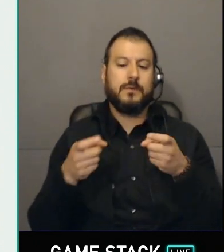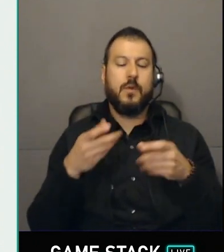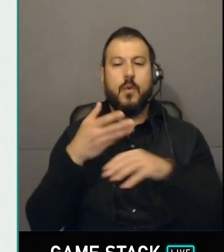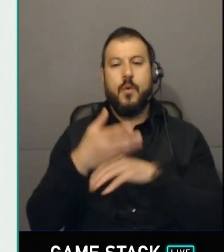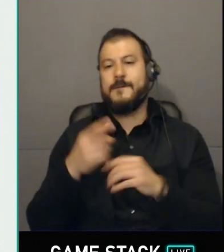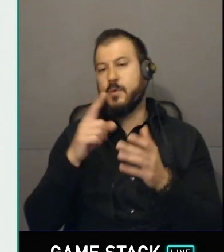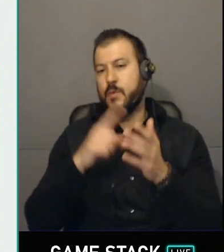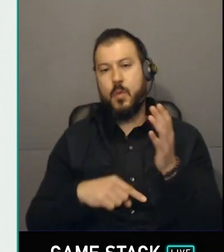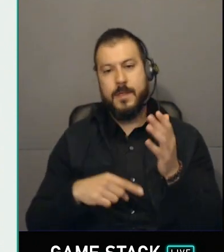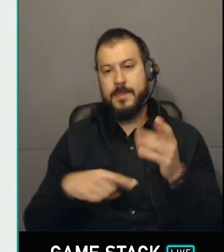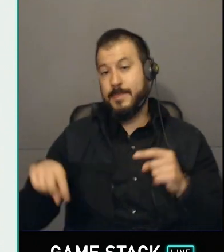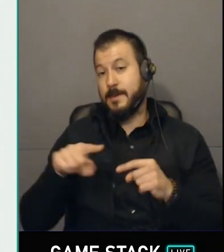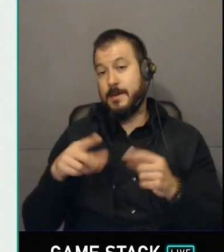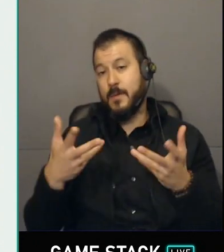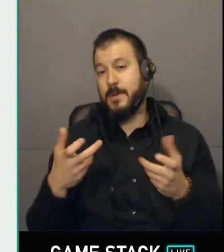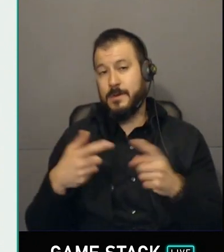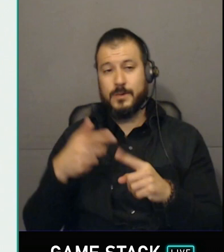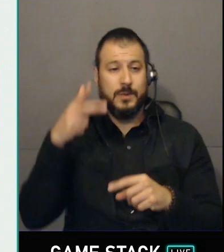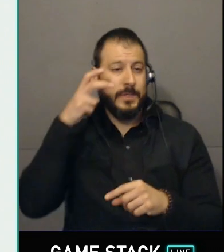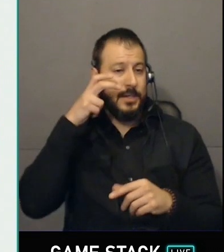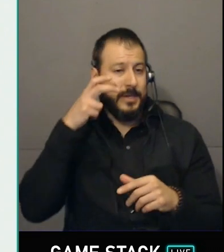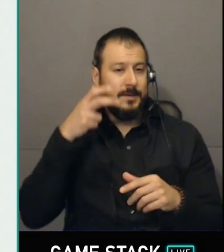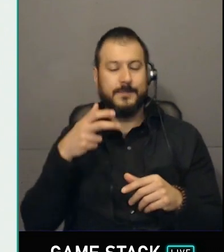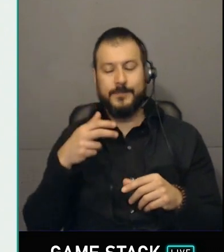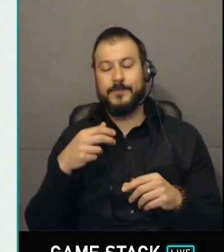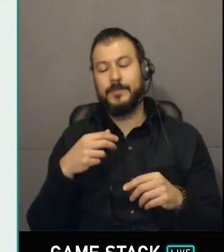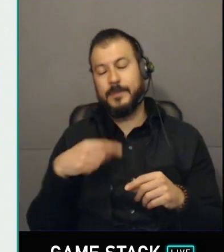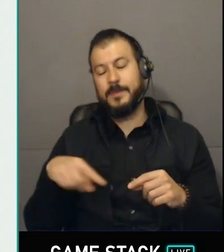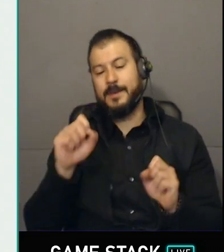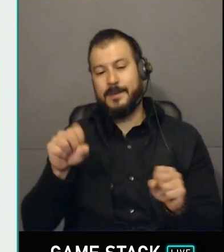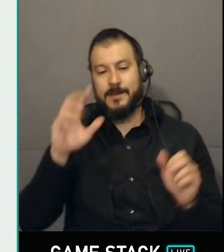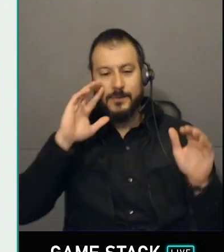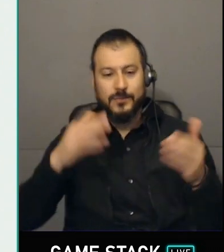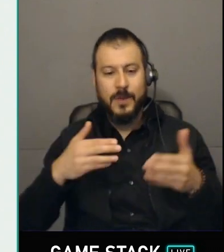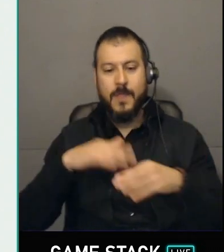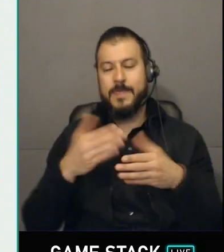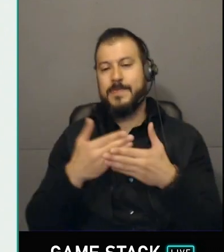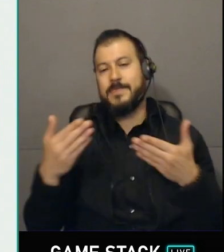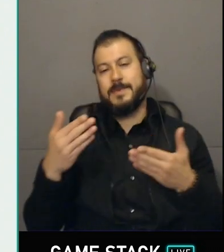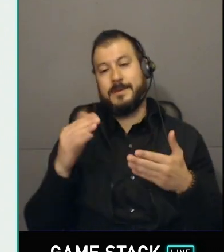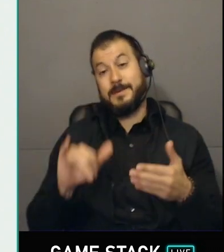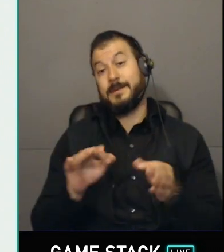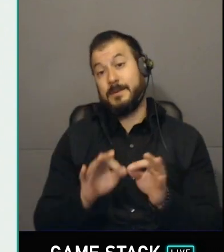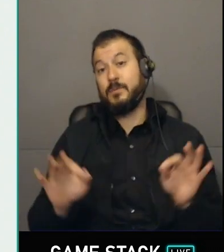so, they could concentrate on the things that were important for them to be able to play the game.